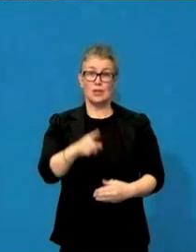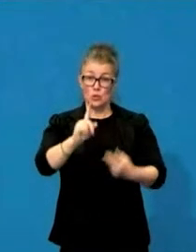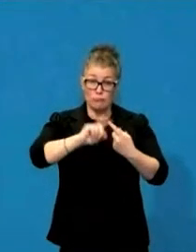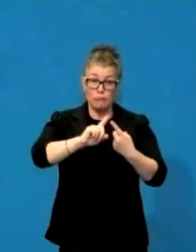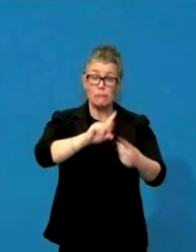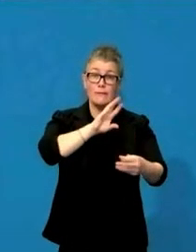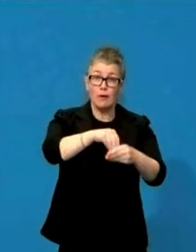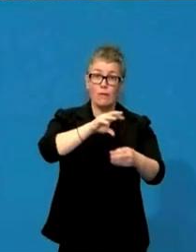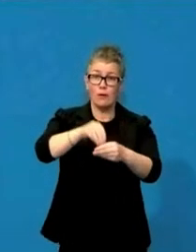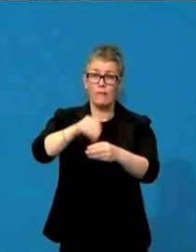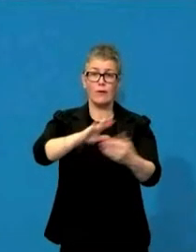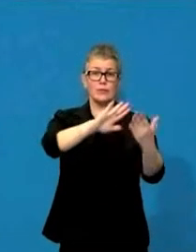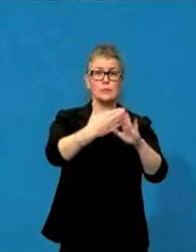organisations within Fitzroy Valley?